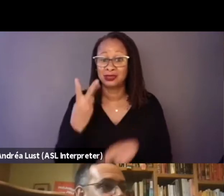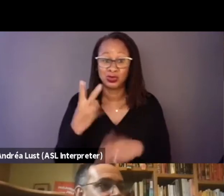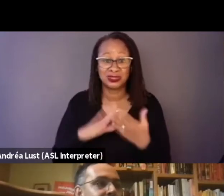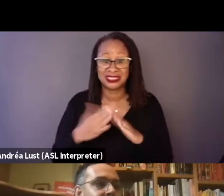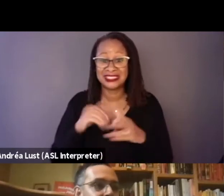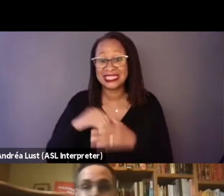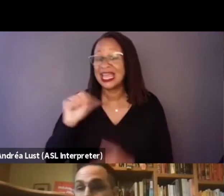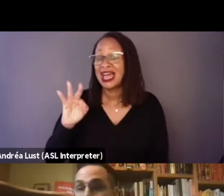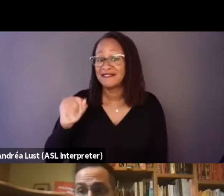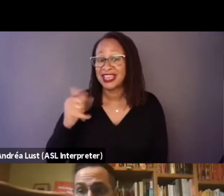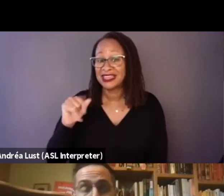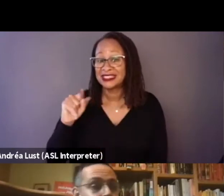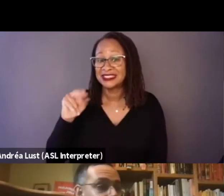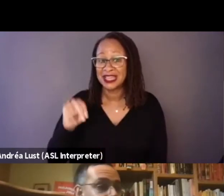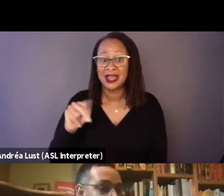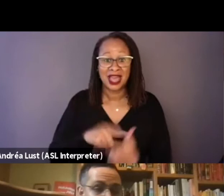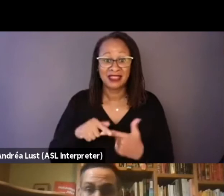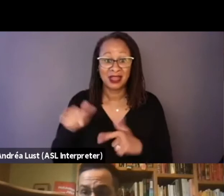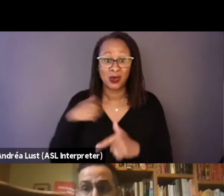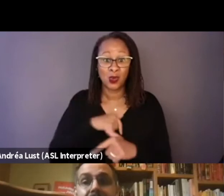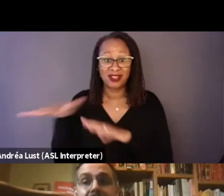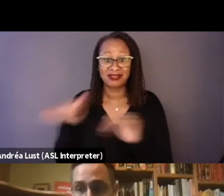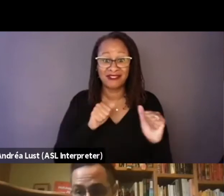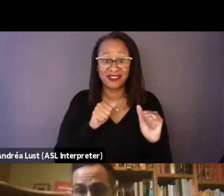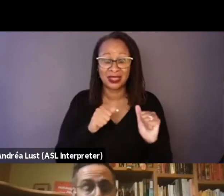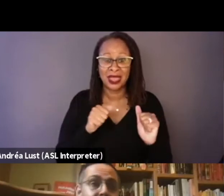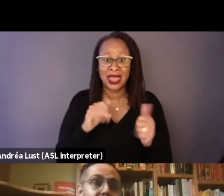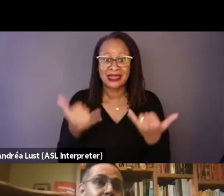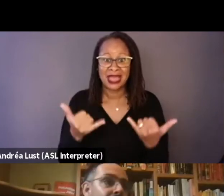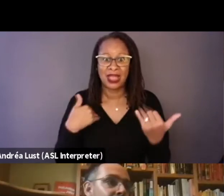and then all of a sudden we're pulling out and there's this intense news cycle